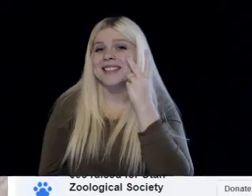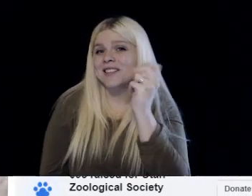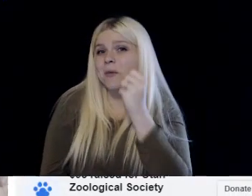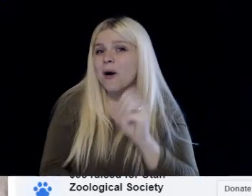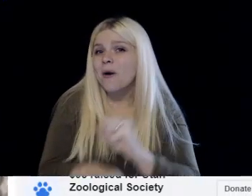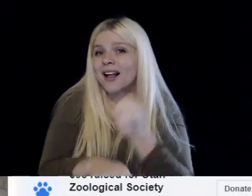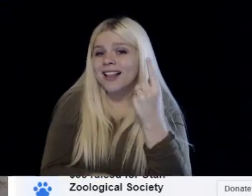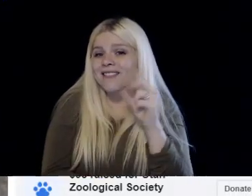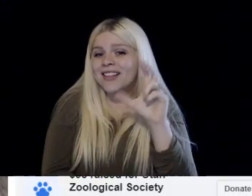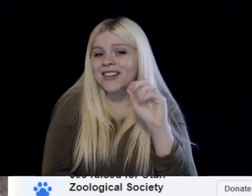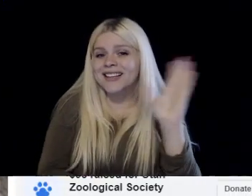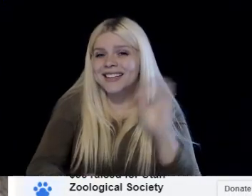Thanks guys.